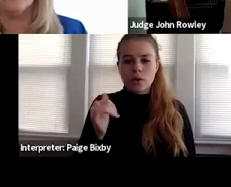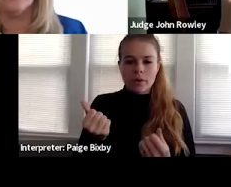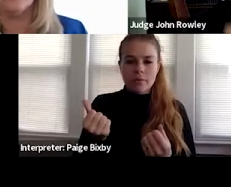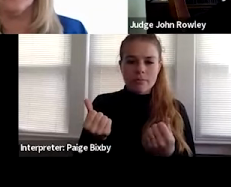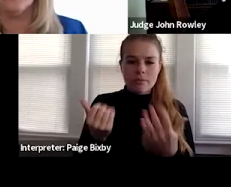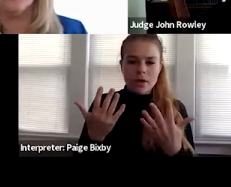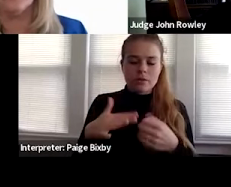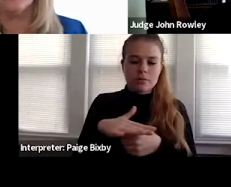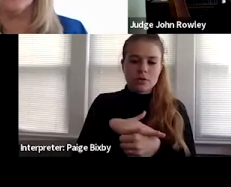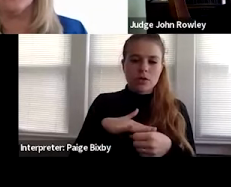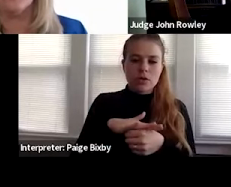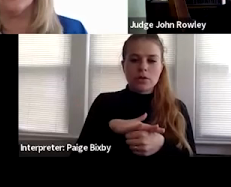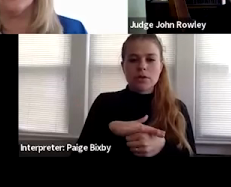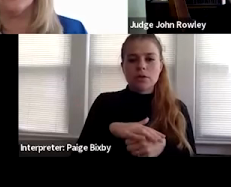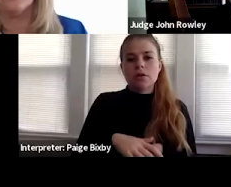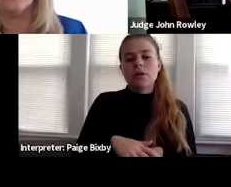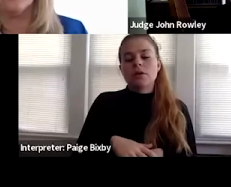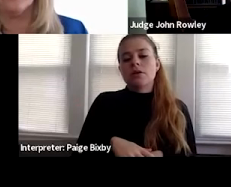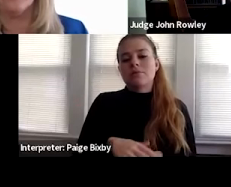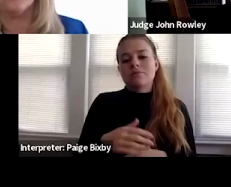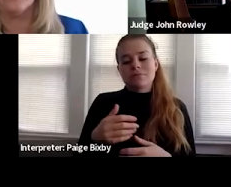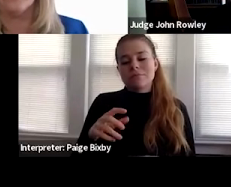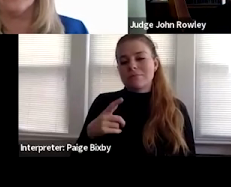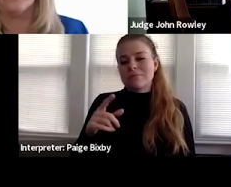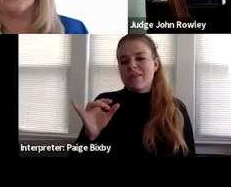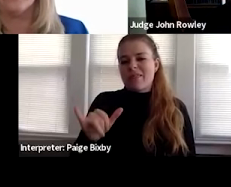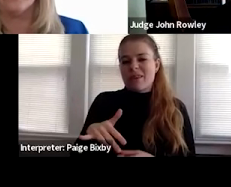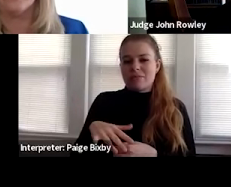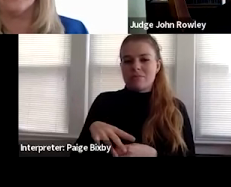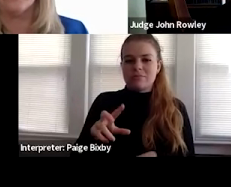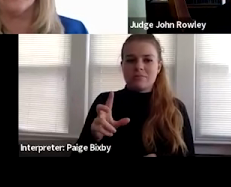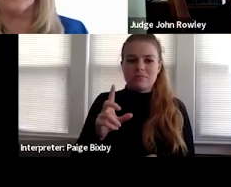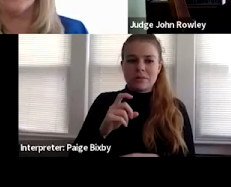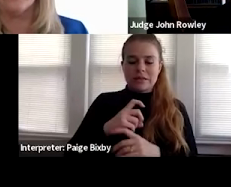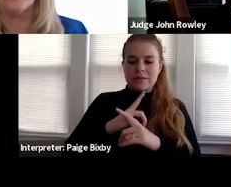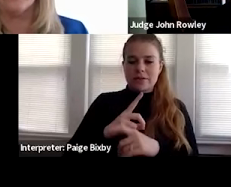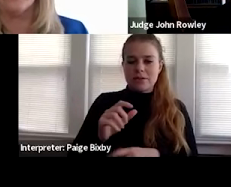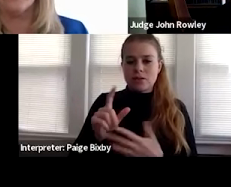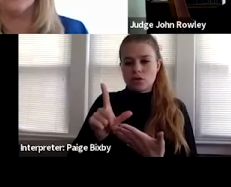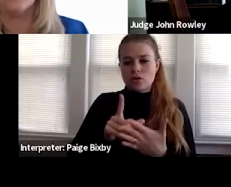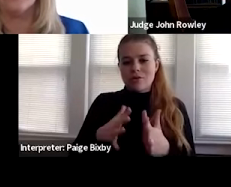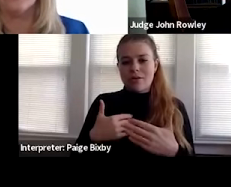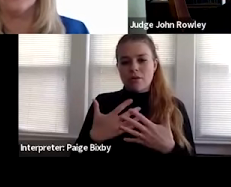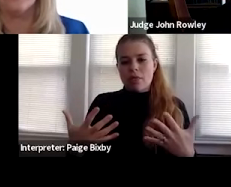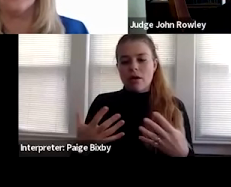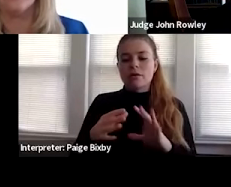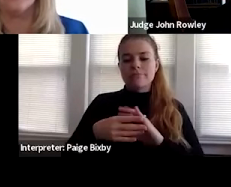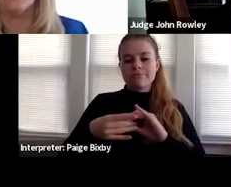have a lot of power or say in terms of referrals. So one participant said, "defense attorneys